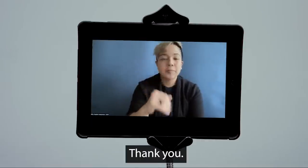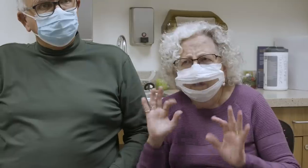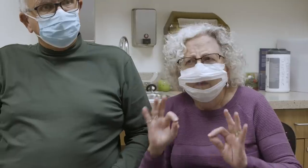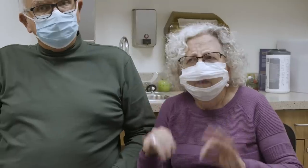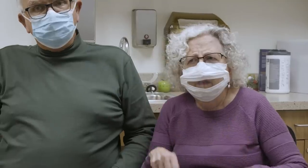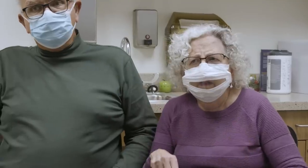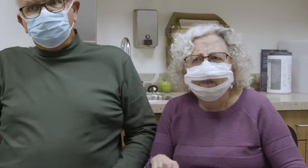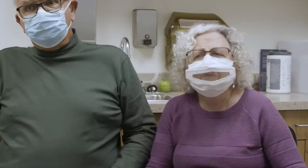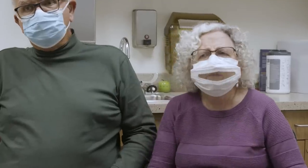Okay.